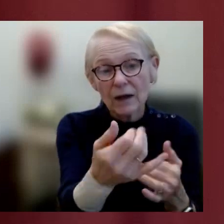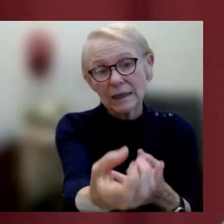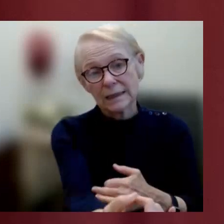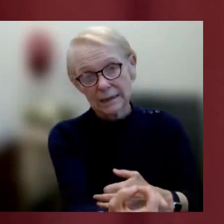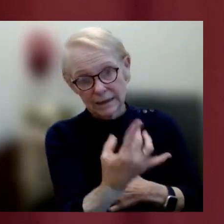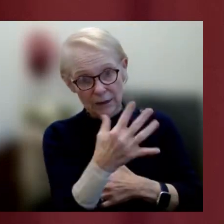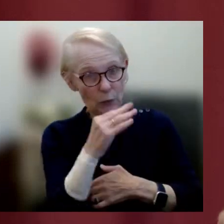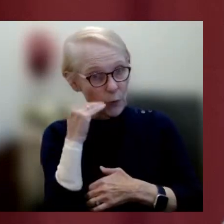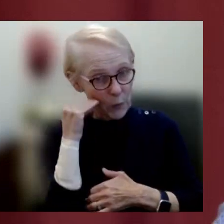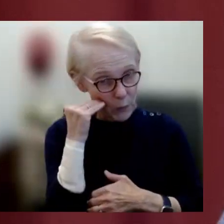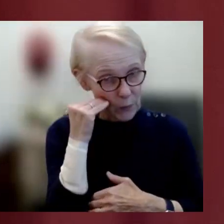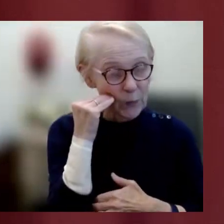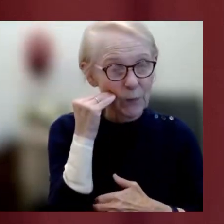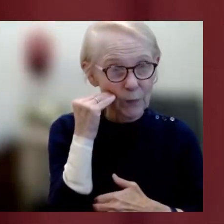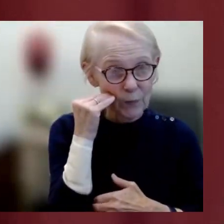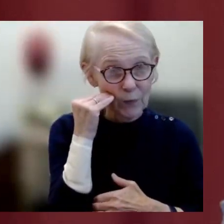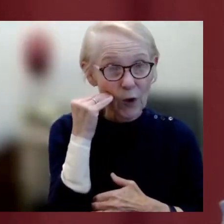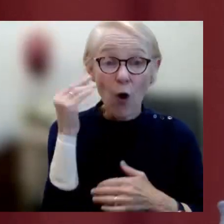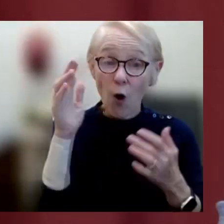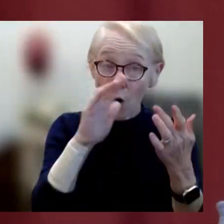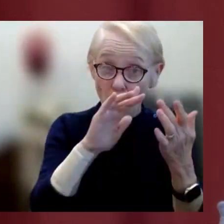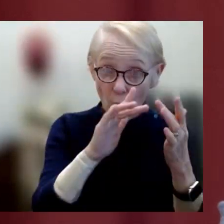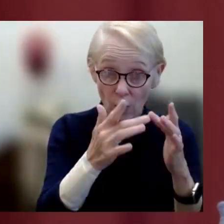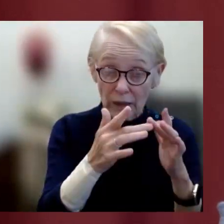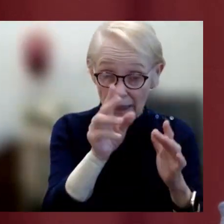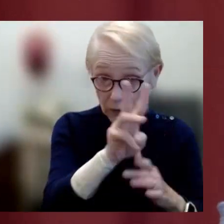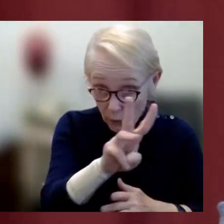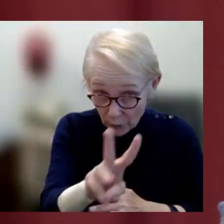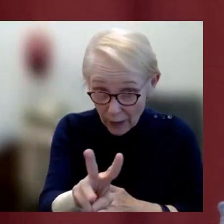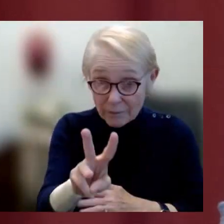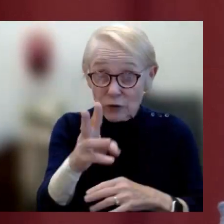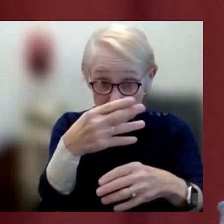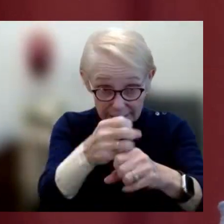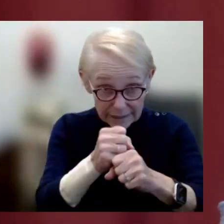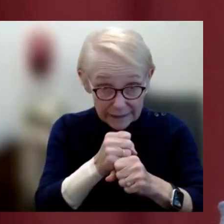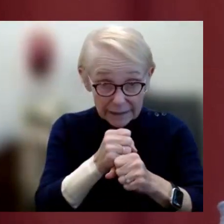do that there's an online application to receive a mail ballot they can go to their County election